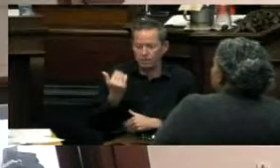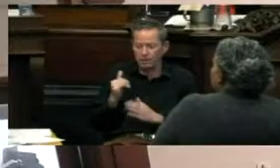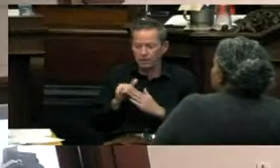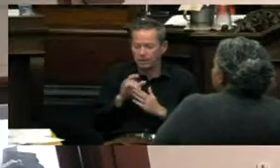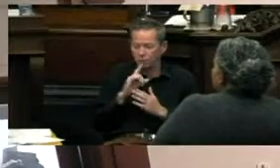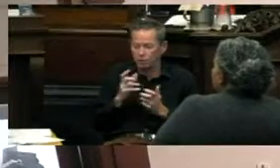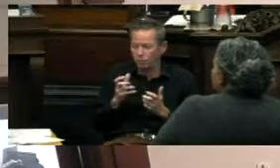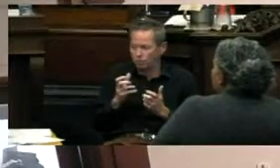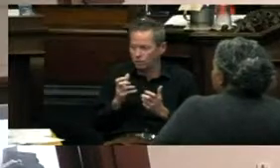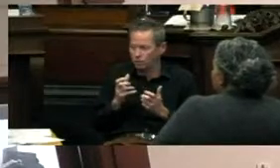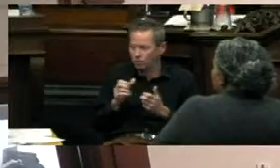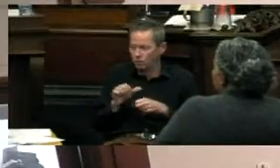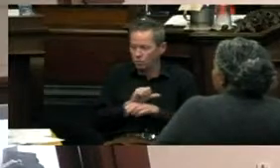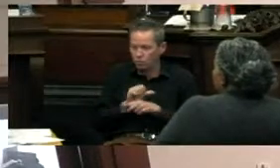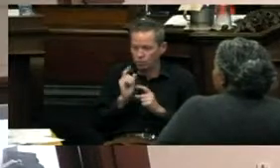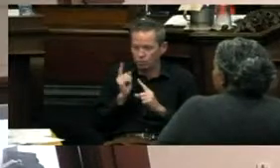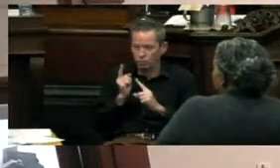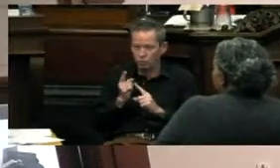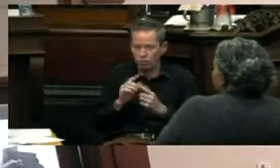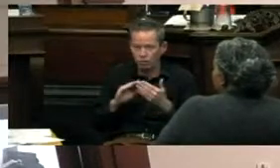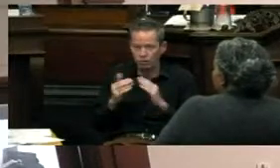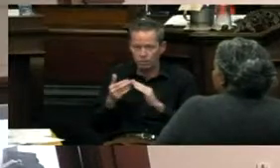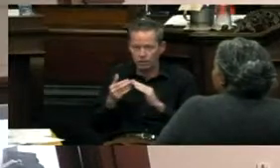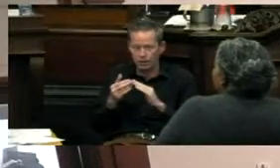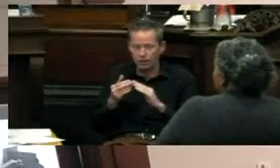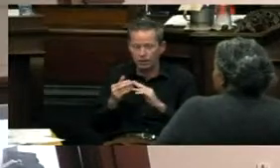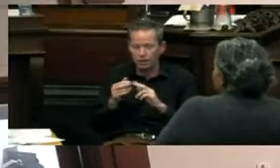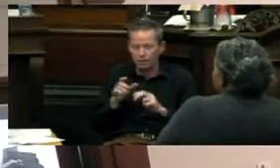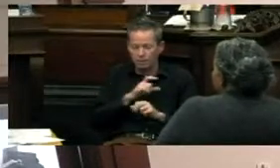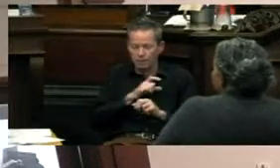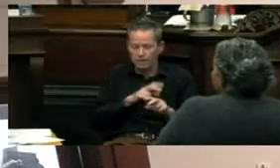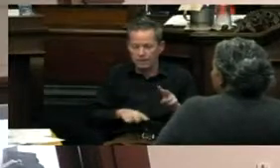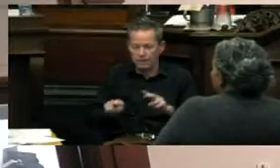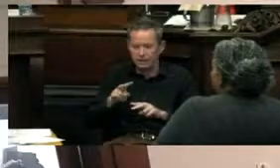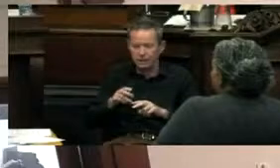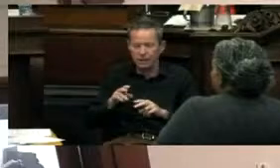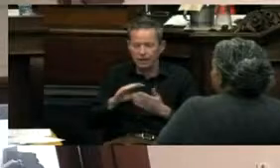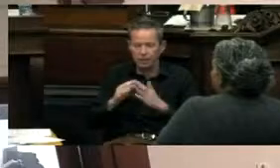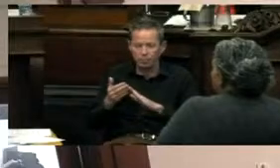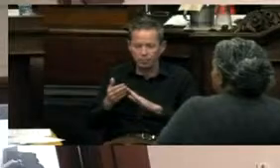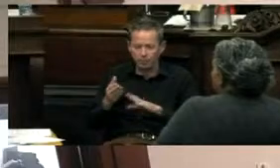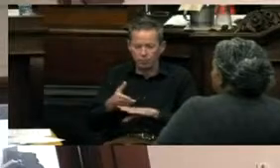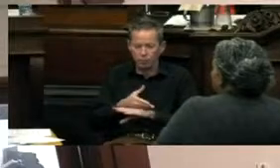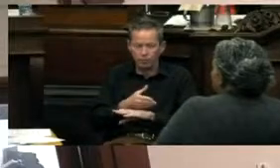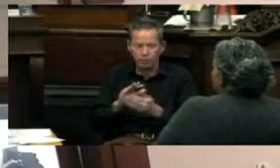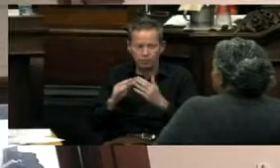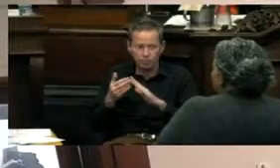confident. Okay, great. Because I know certainly the chief has expressed in the past that he